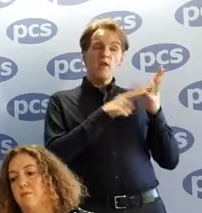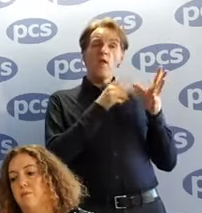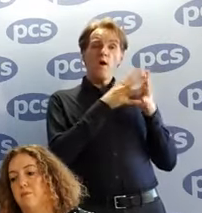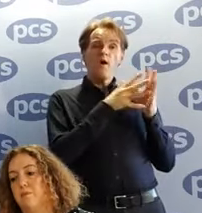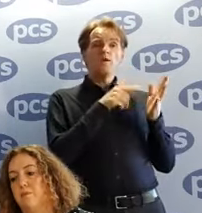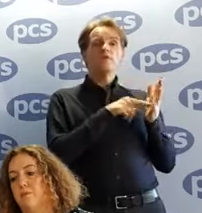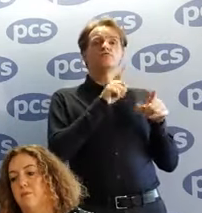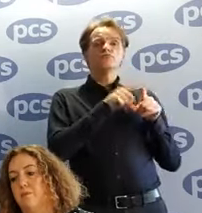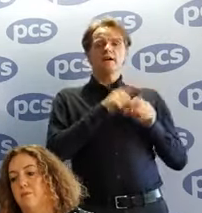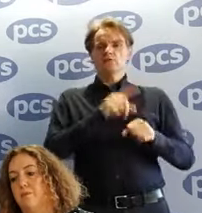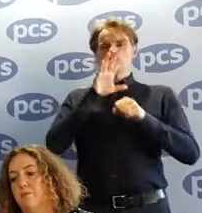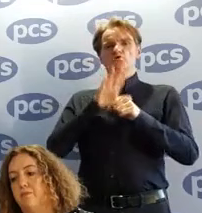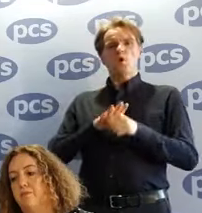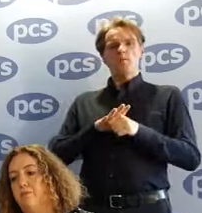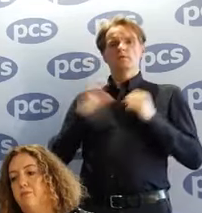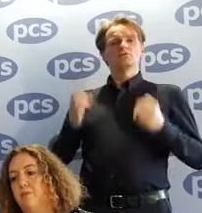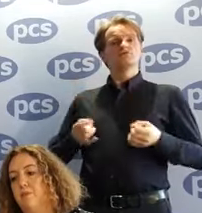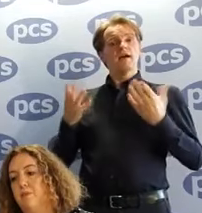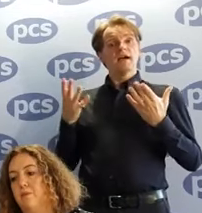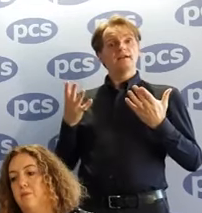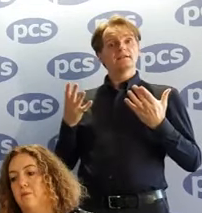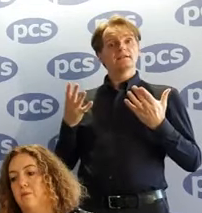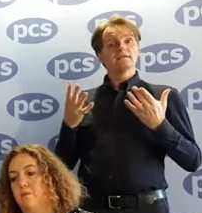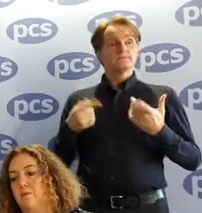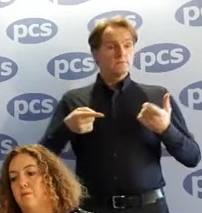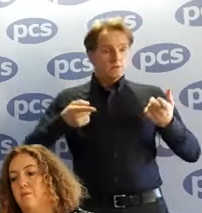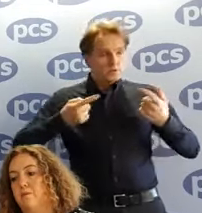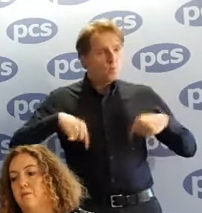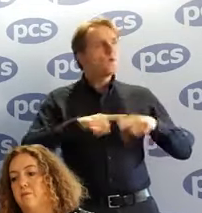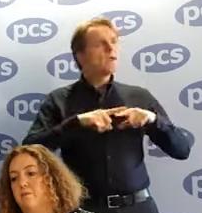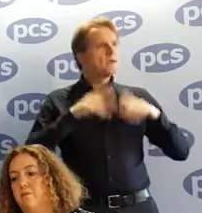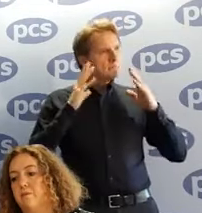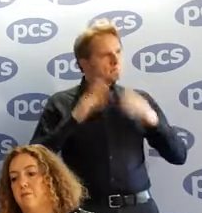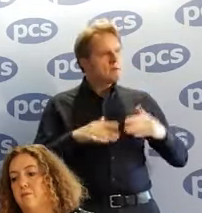industrial action and we will have to beat the threshold in order to put